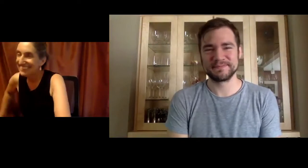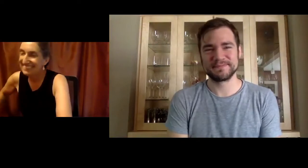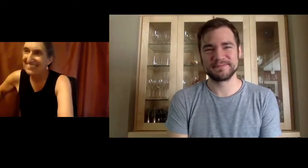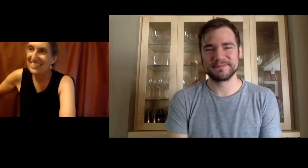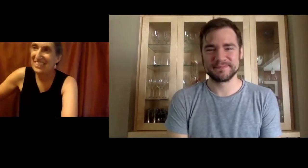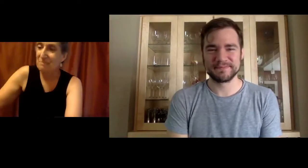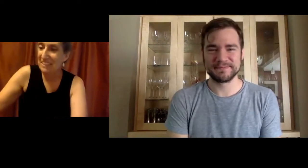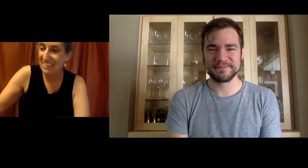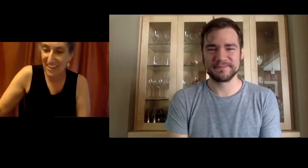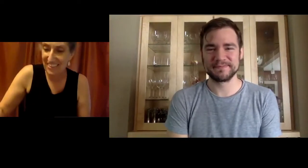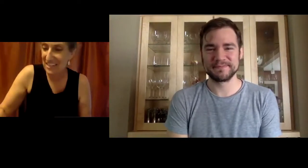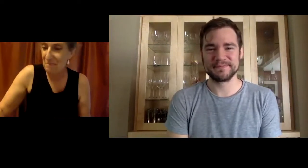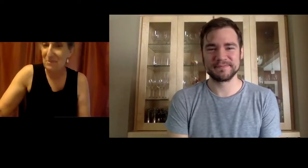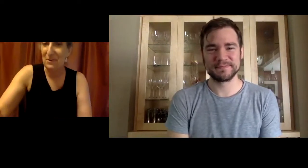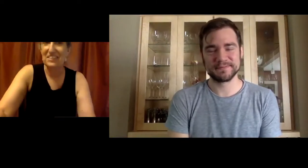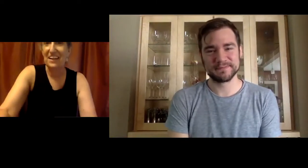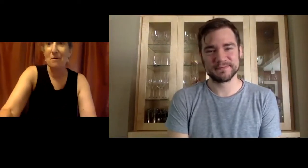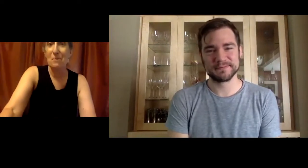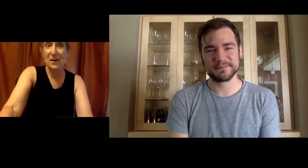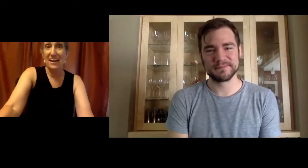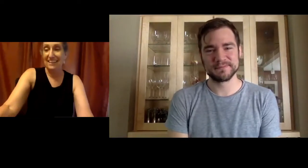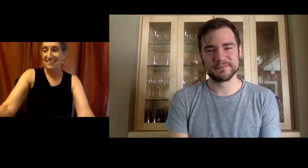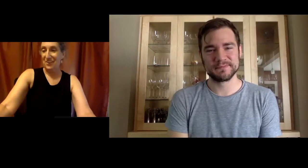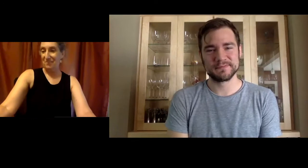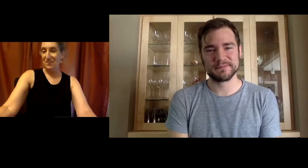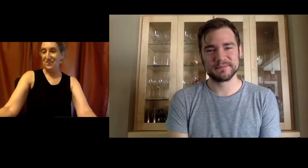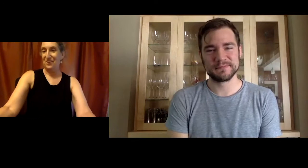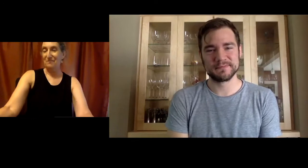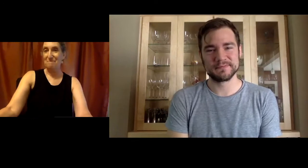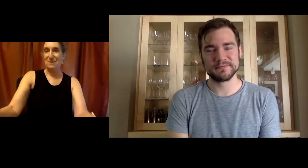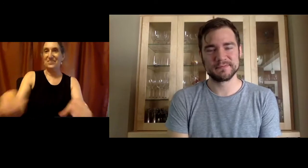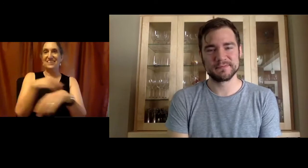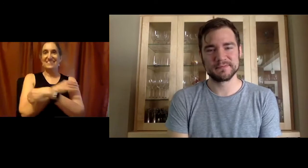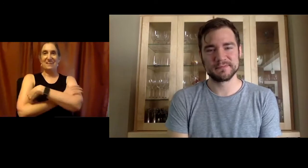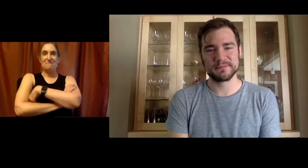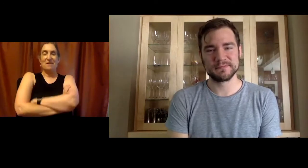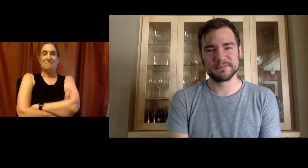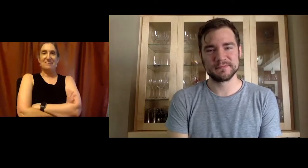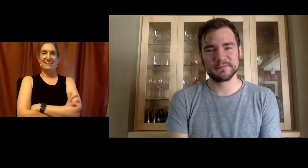What did she text me yesterday or the day before saying, oh boy, it's starting to feel, they're starting to feel the pressure 'cause it's coming up.